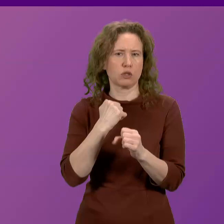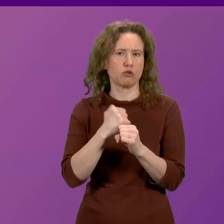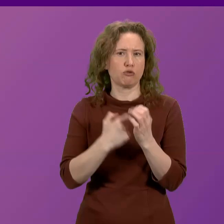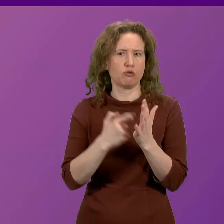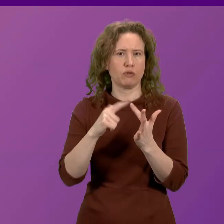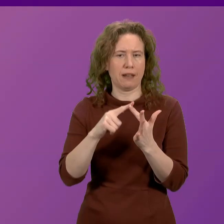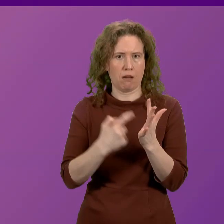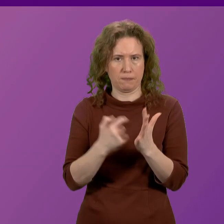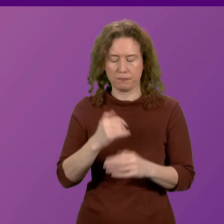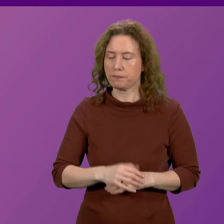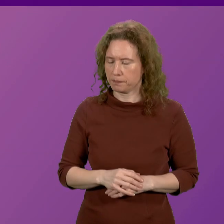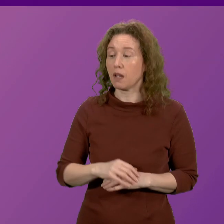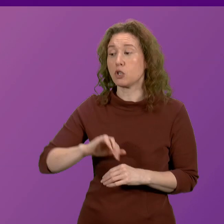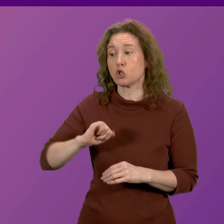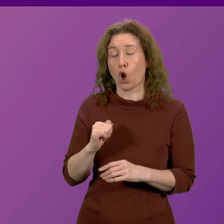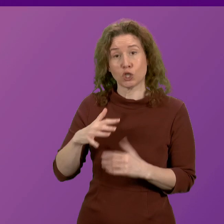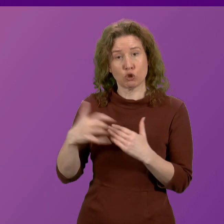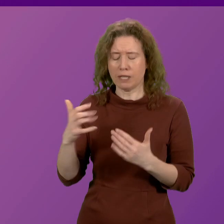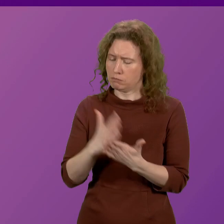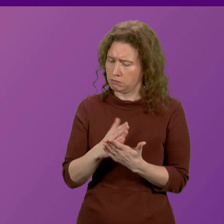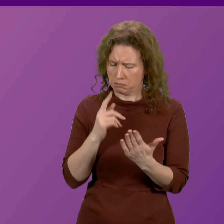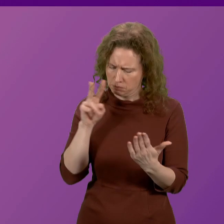The Scottish Greens certainly welcome progressive measures in the budget, including the acceptance